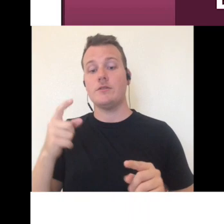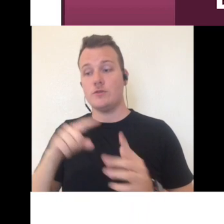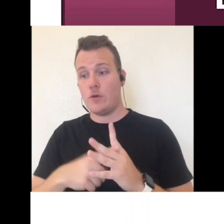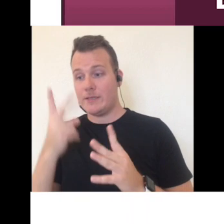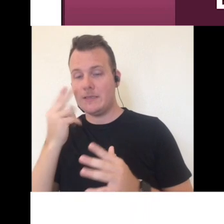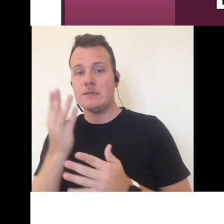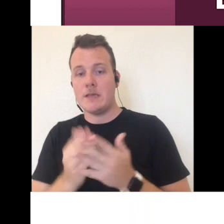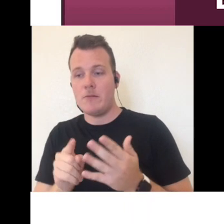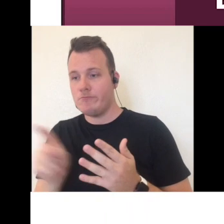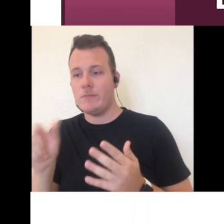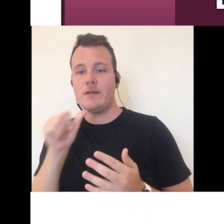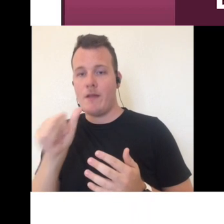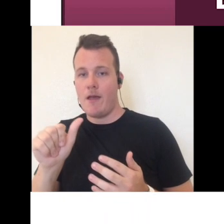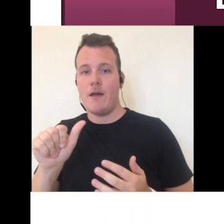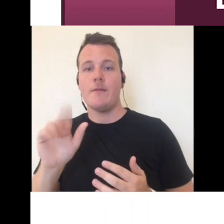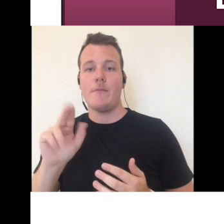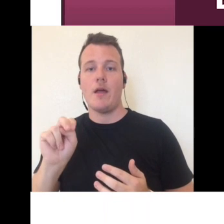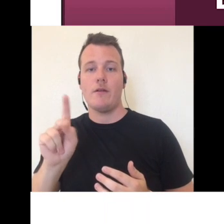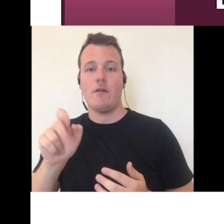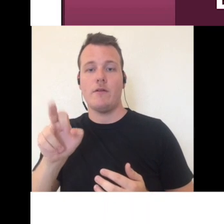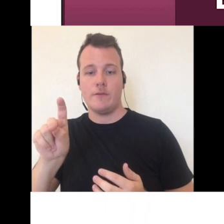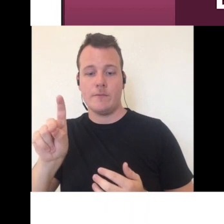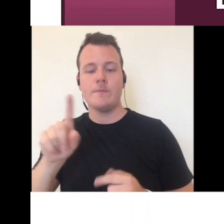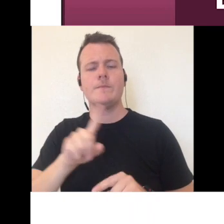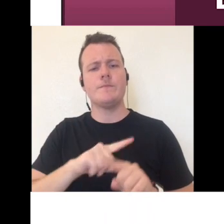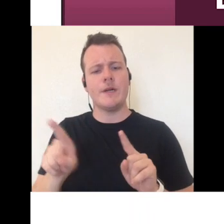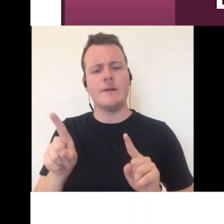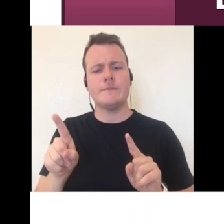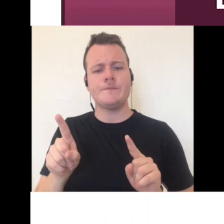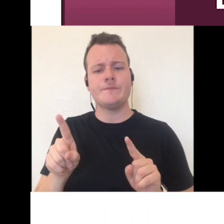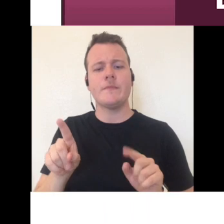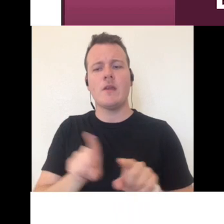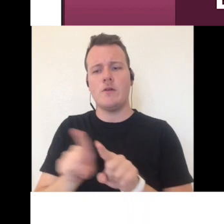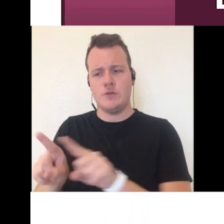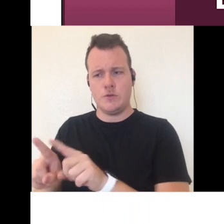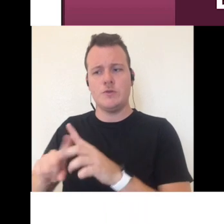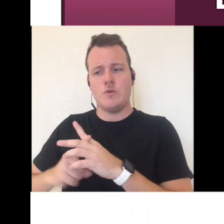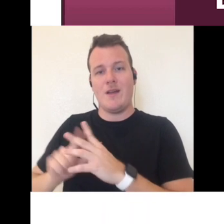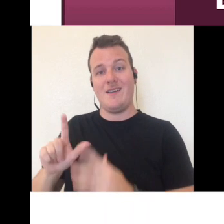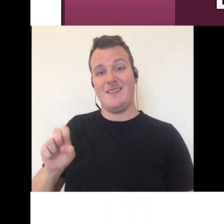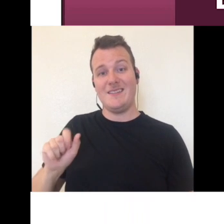beginning to see some unbundled. And then just in its infancy is also leasing of